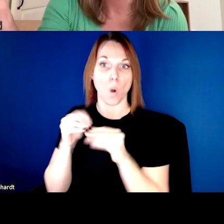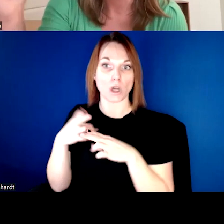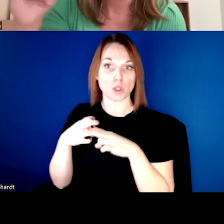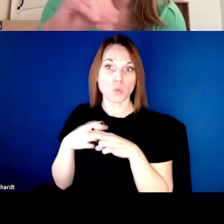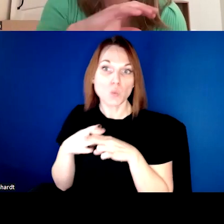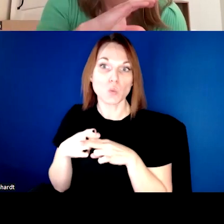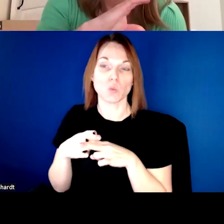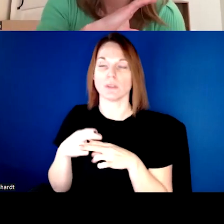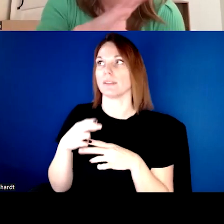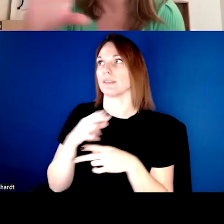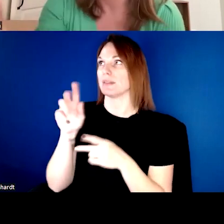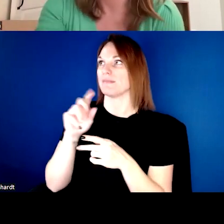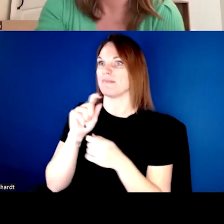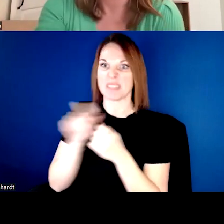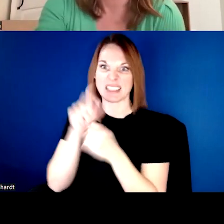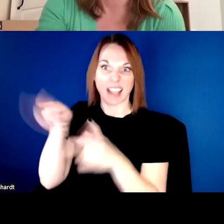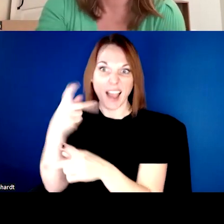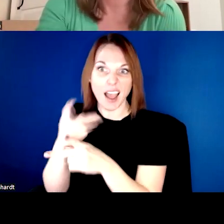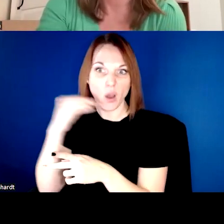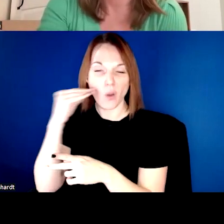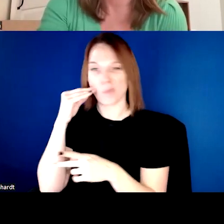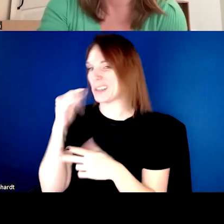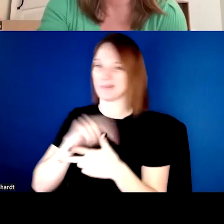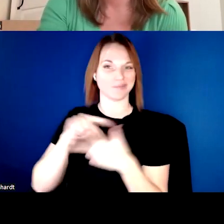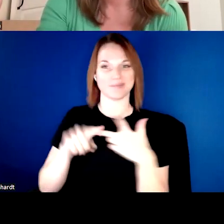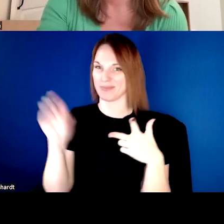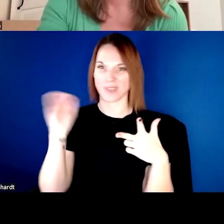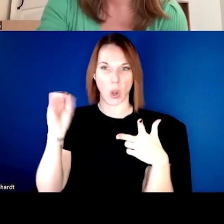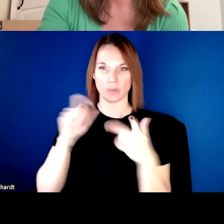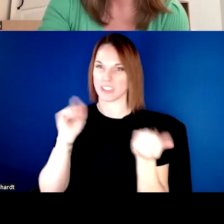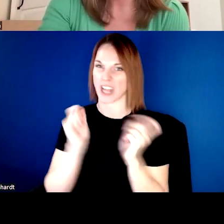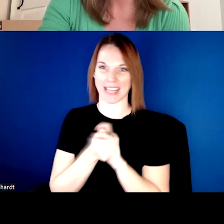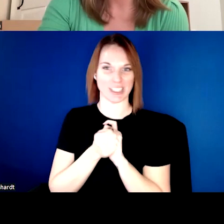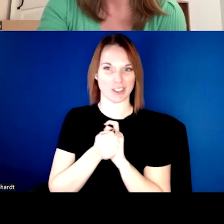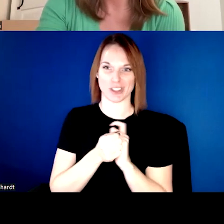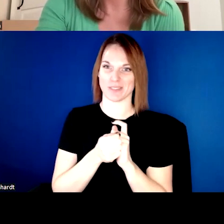home. We're not seeing any changes along this dimension, and for me that's not surprising